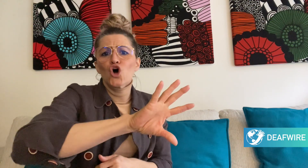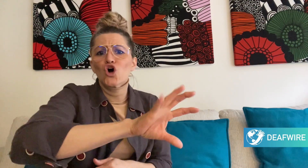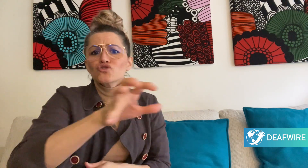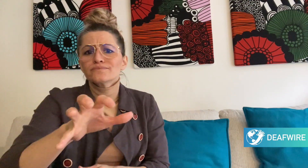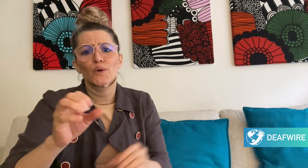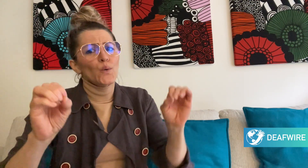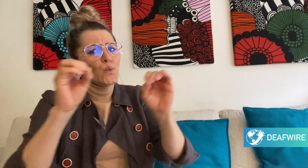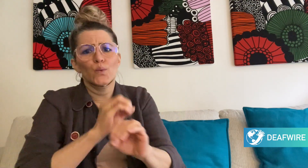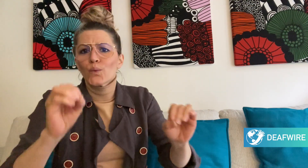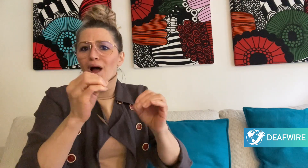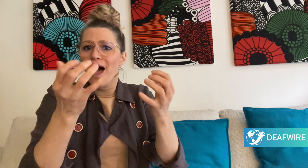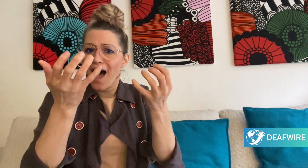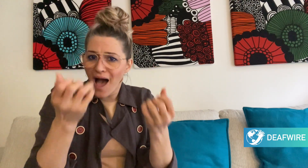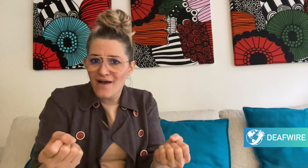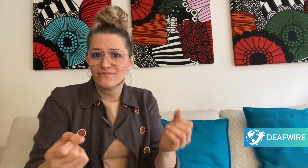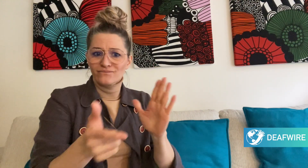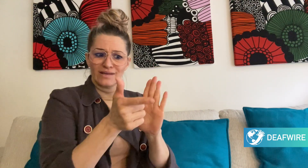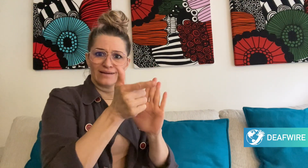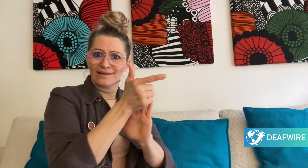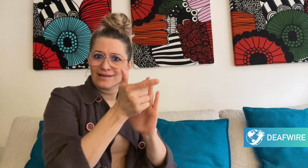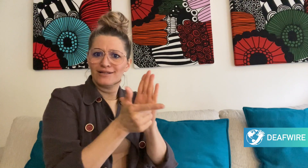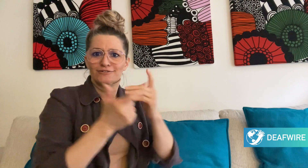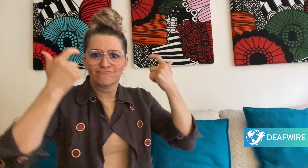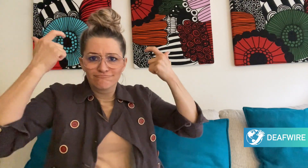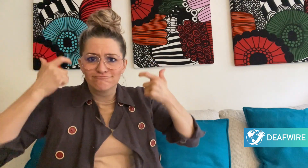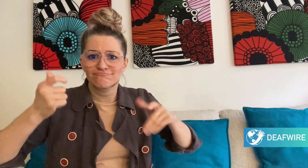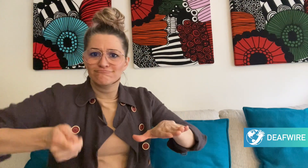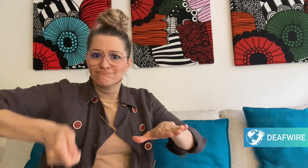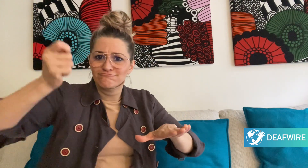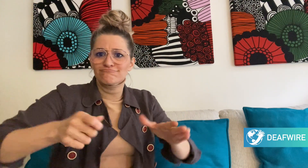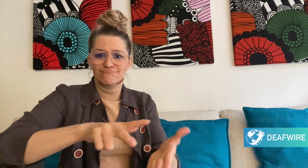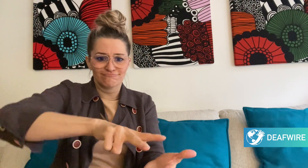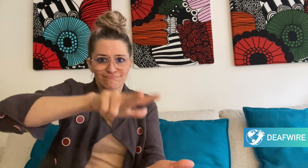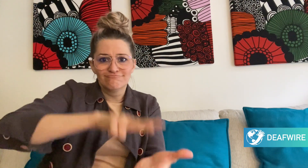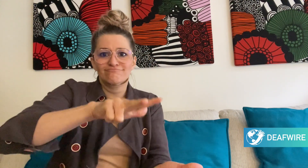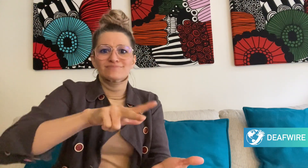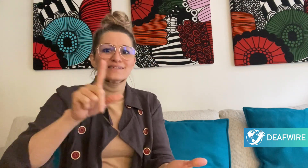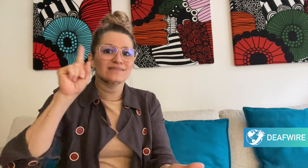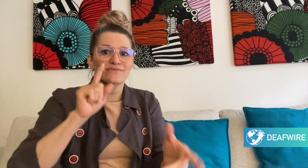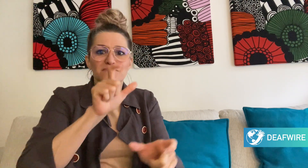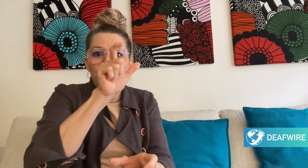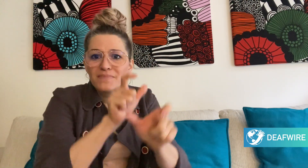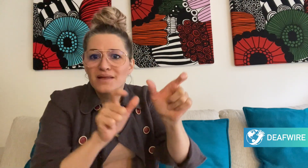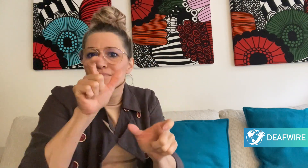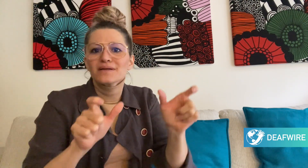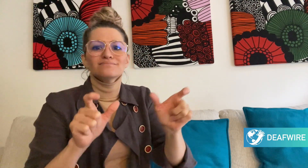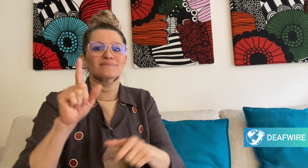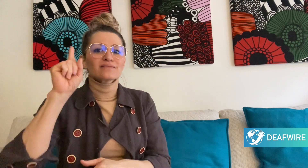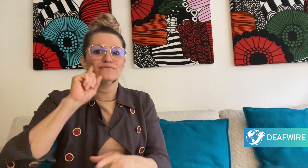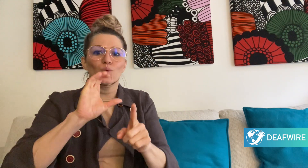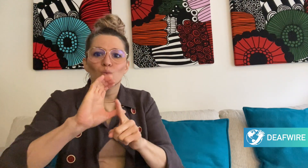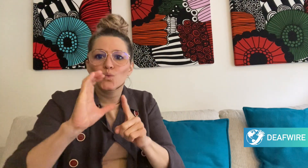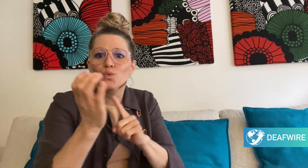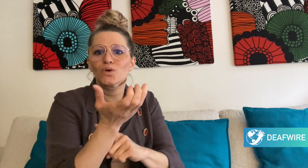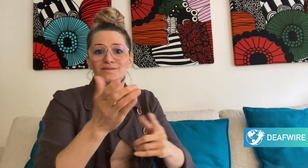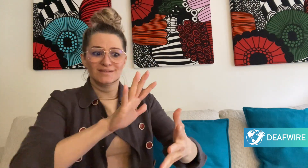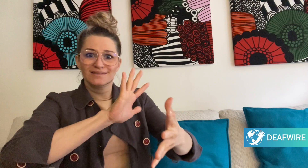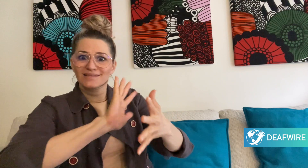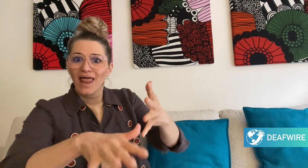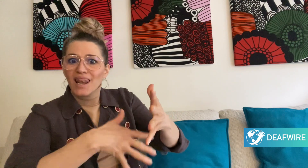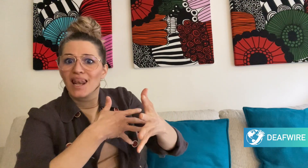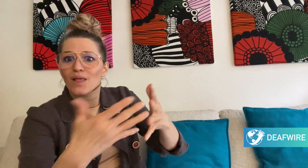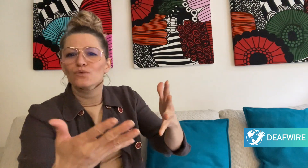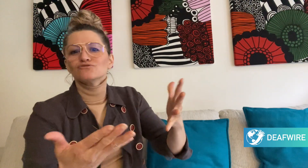In countries without legal recognition of Deaf people,